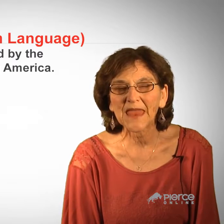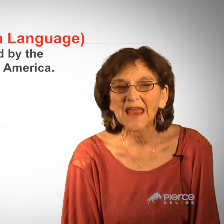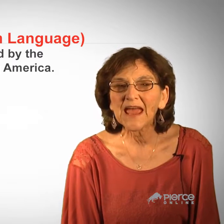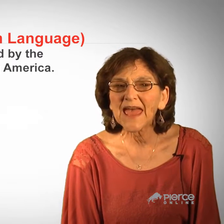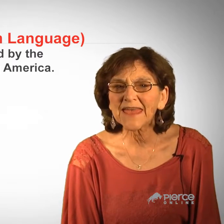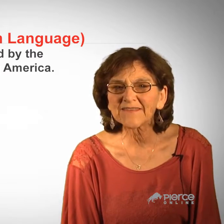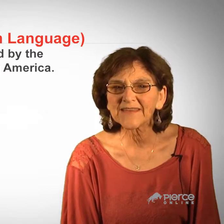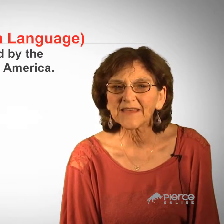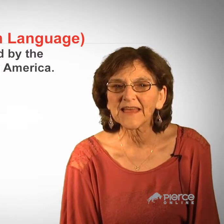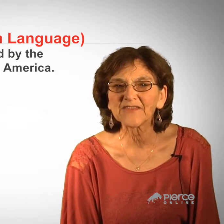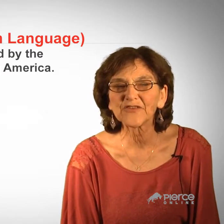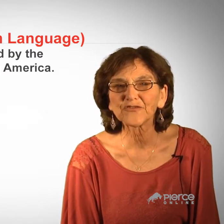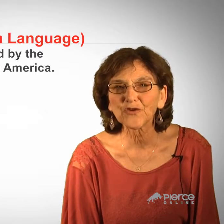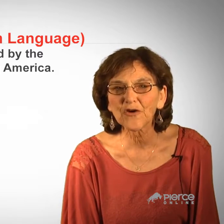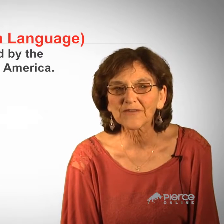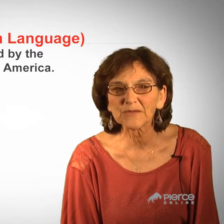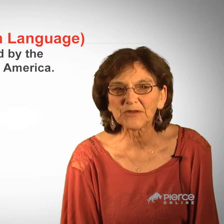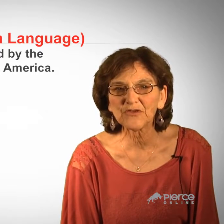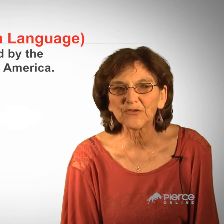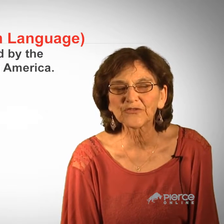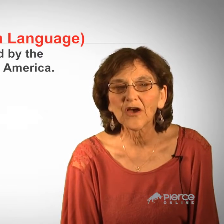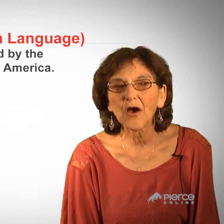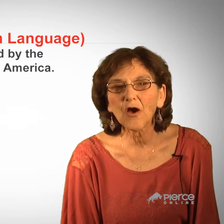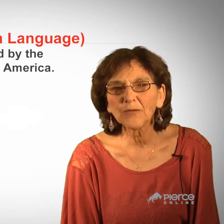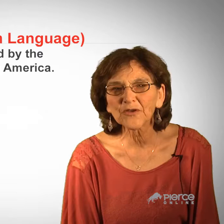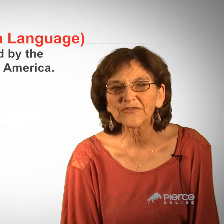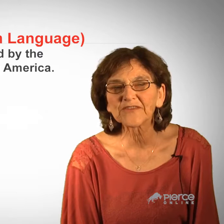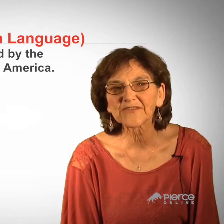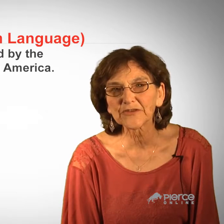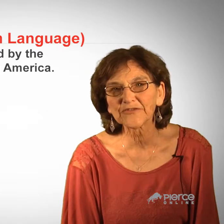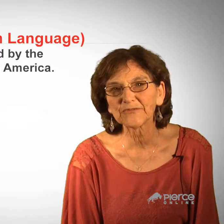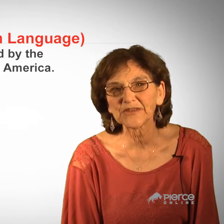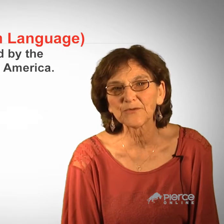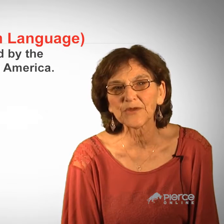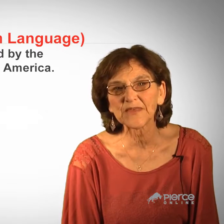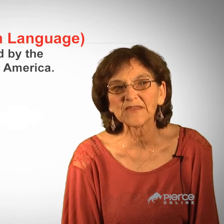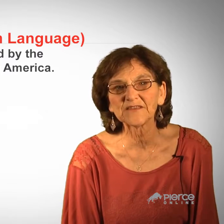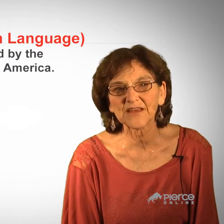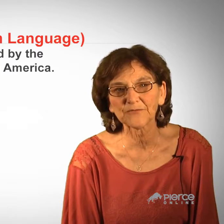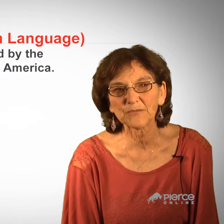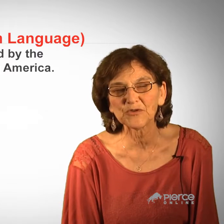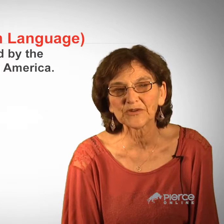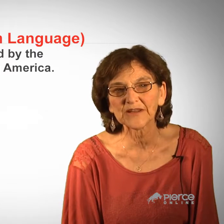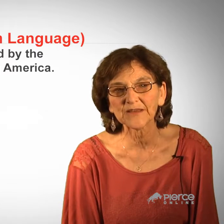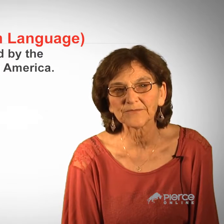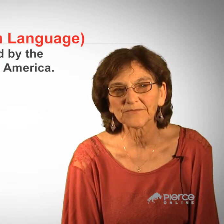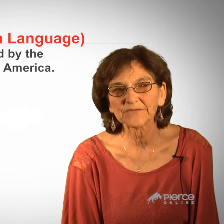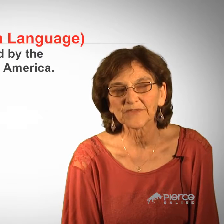ASL has historically been used almost exclusively within the Deaf community,